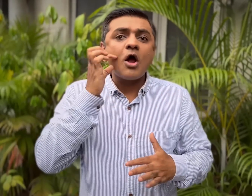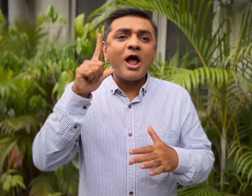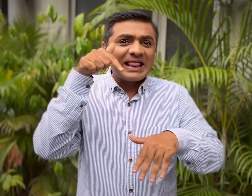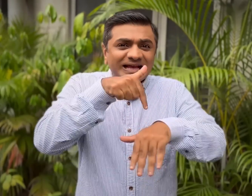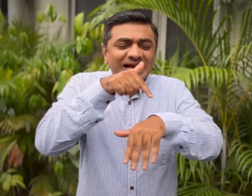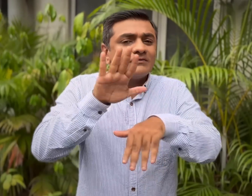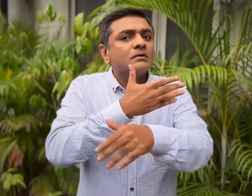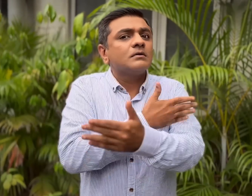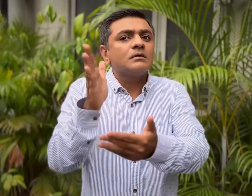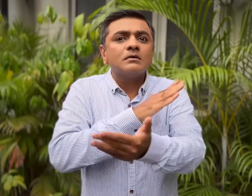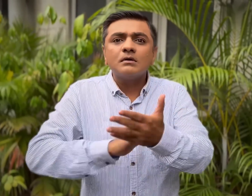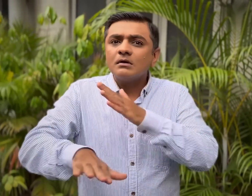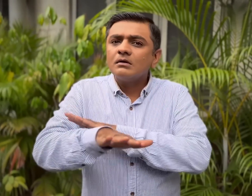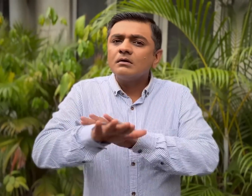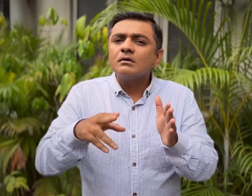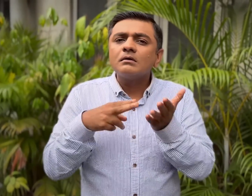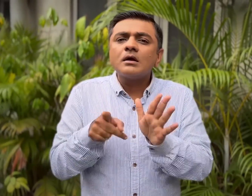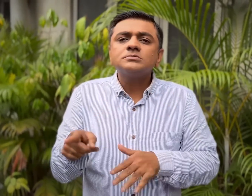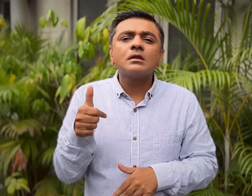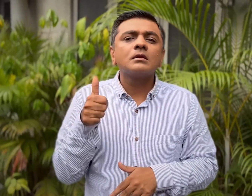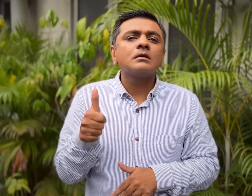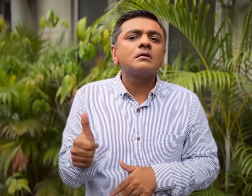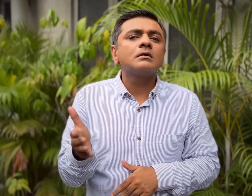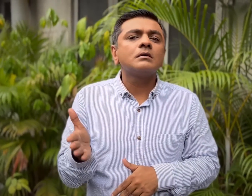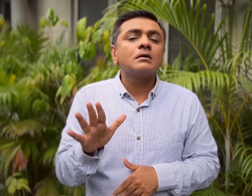It also removes excess oil from the skin.